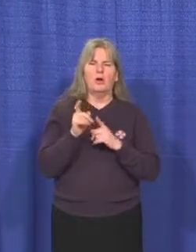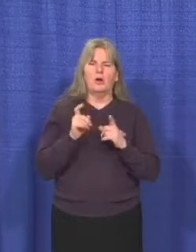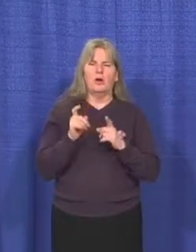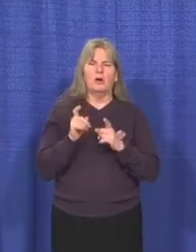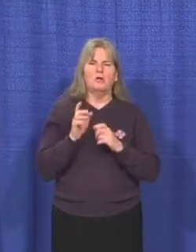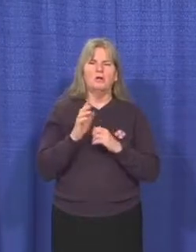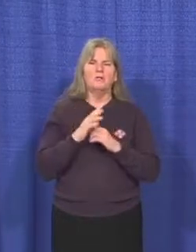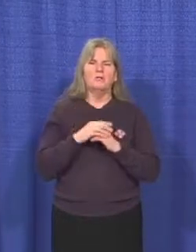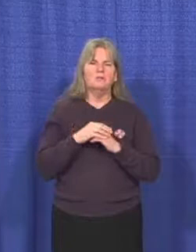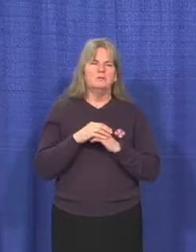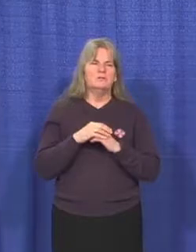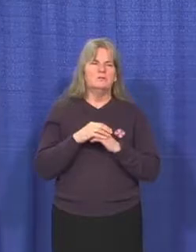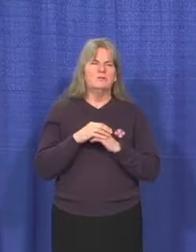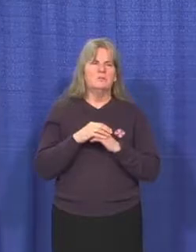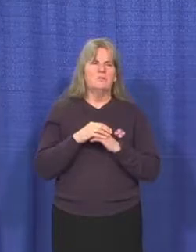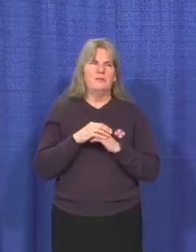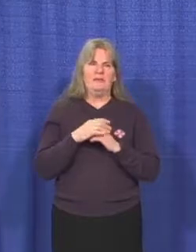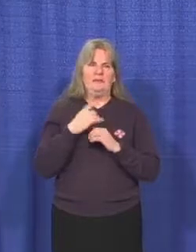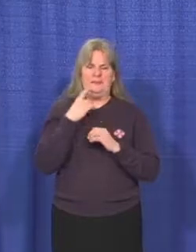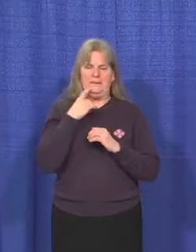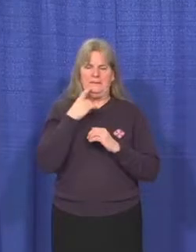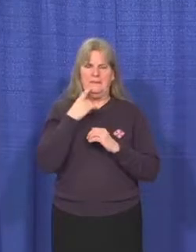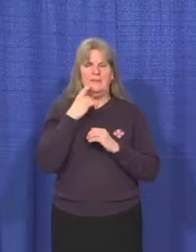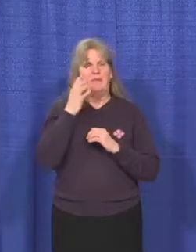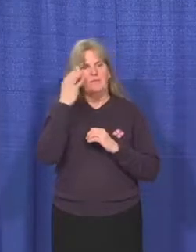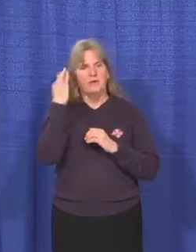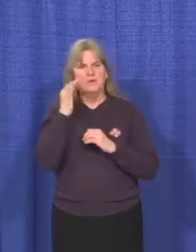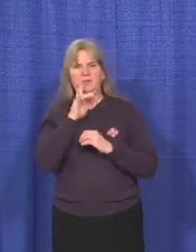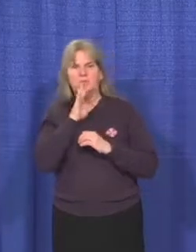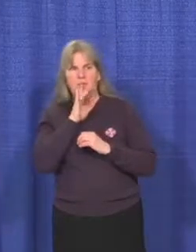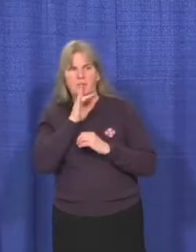I will quickly explain what I was saying in French about how a